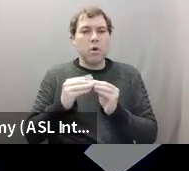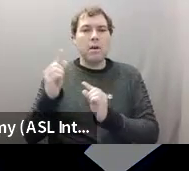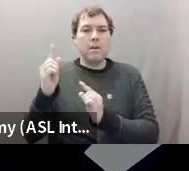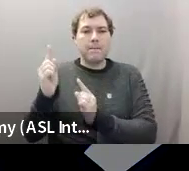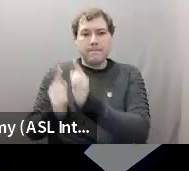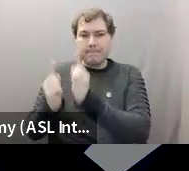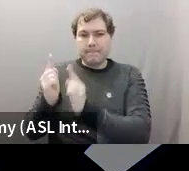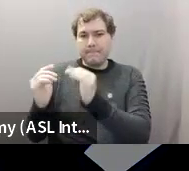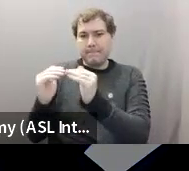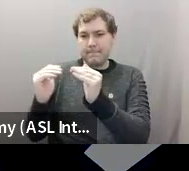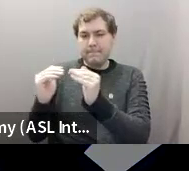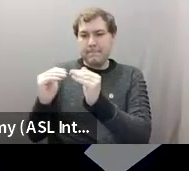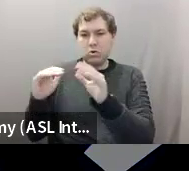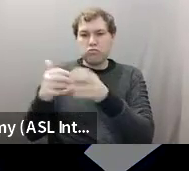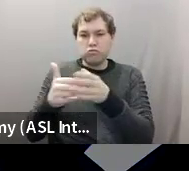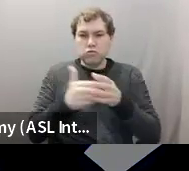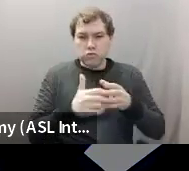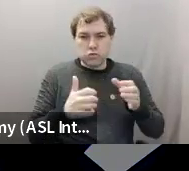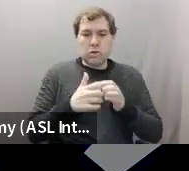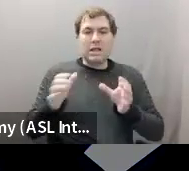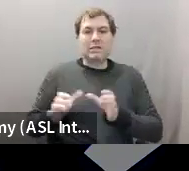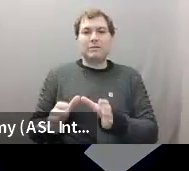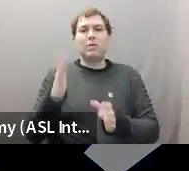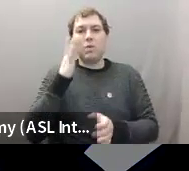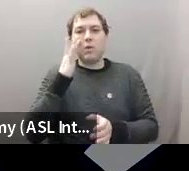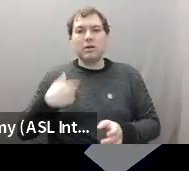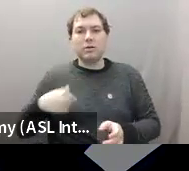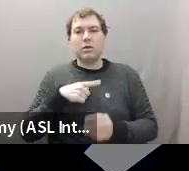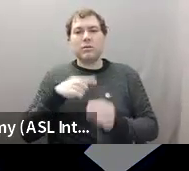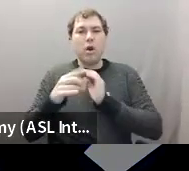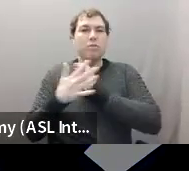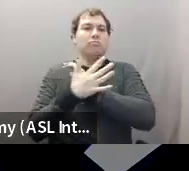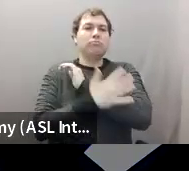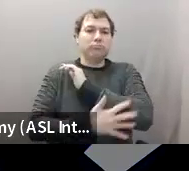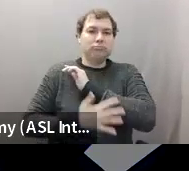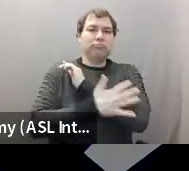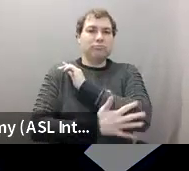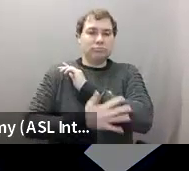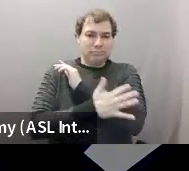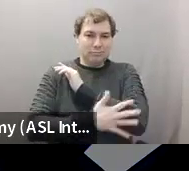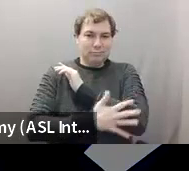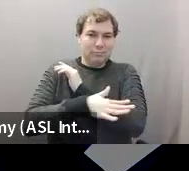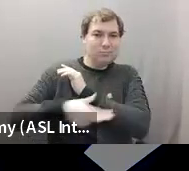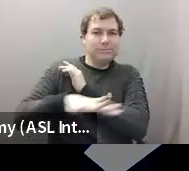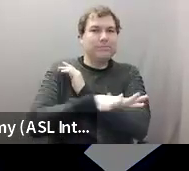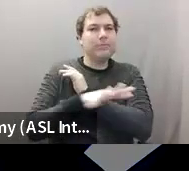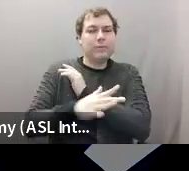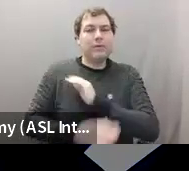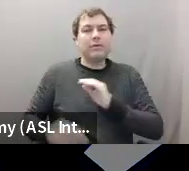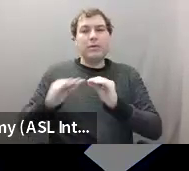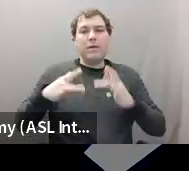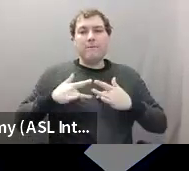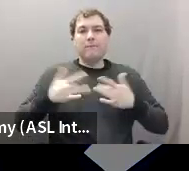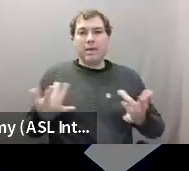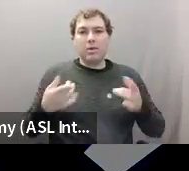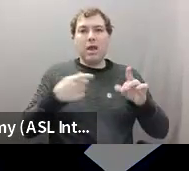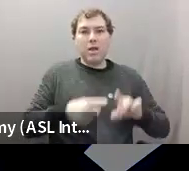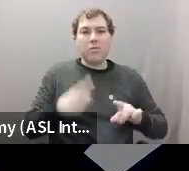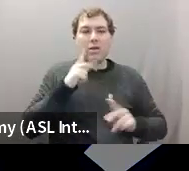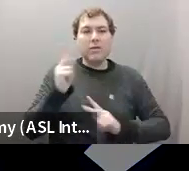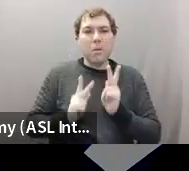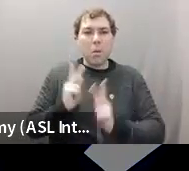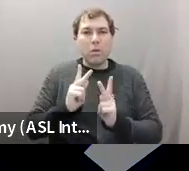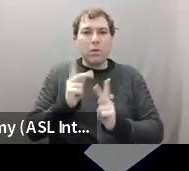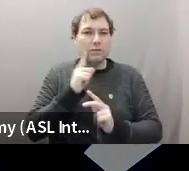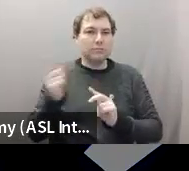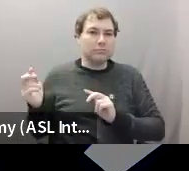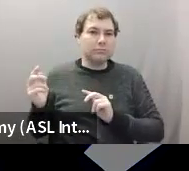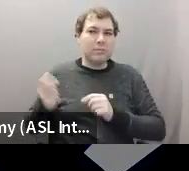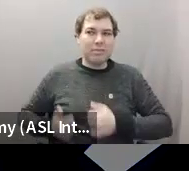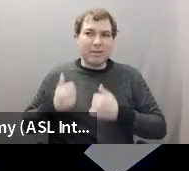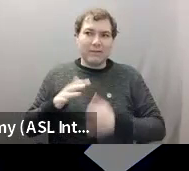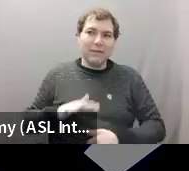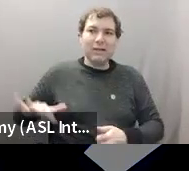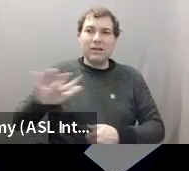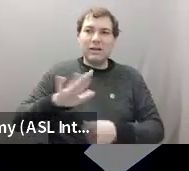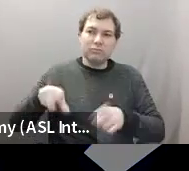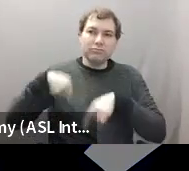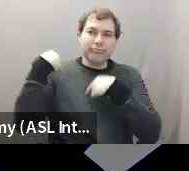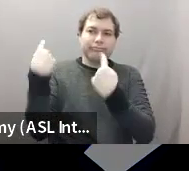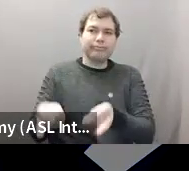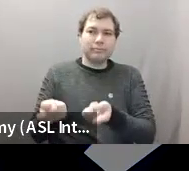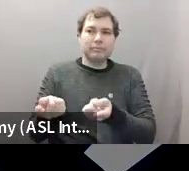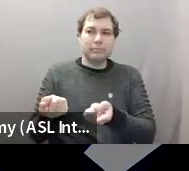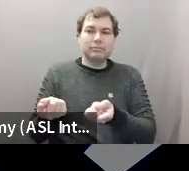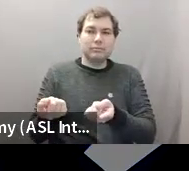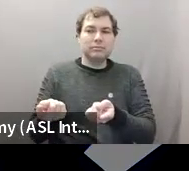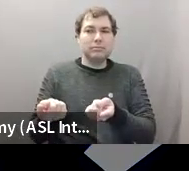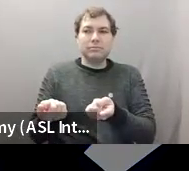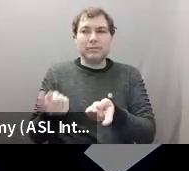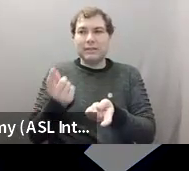garrick scott: as as relates to activities, because we're much more of a rural area. And then we're finding every time we have an event. There are individuals that are meeting people who live here all their lives just like they did. And they didn't even know they existed.